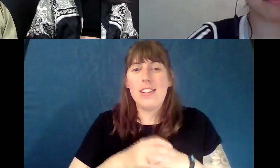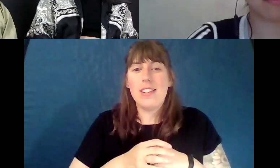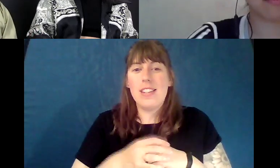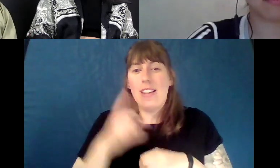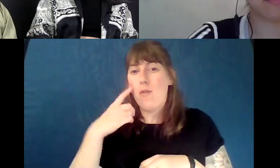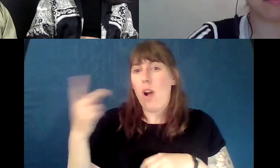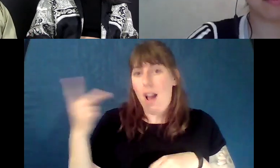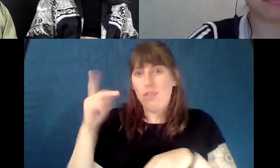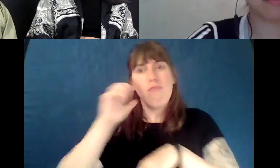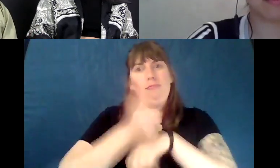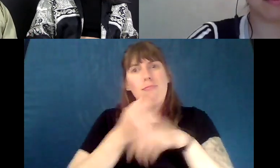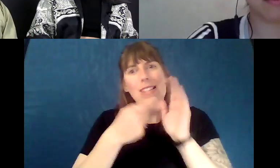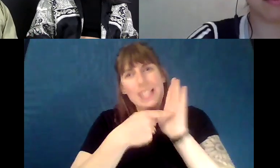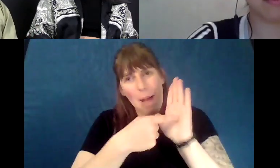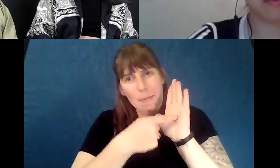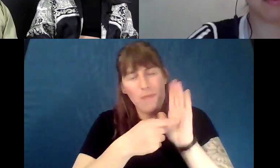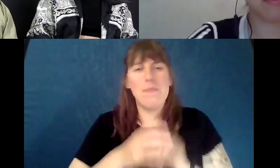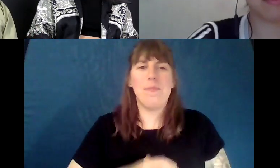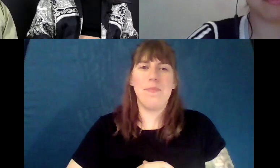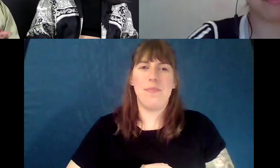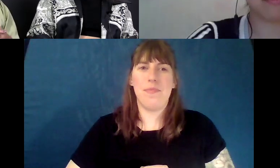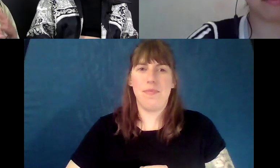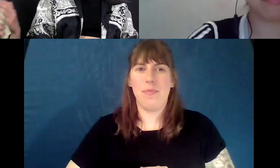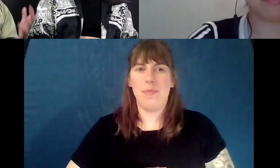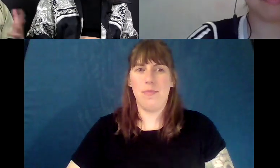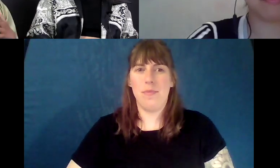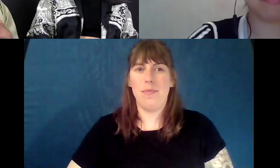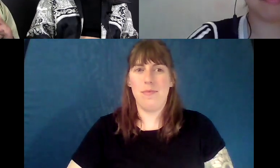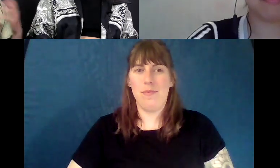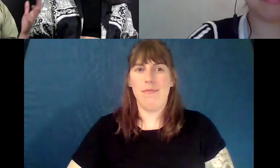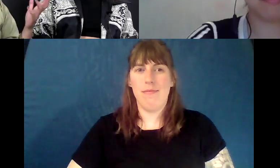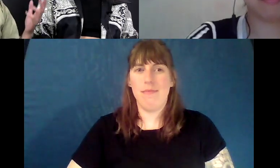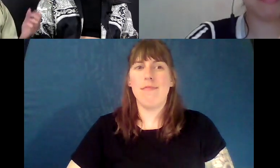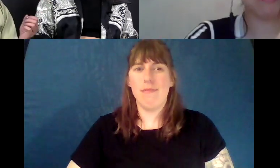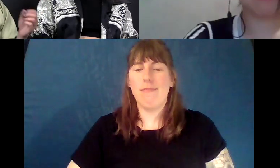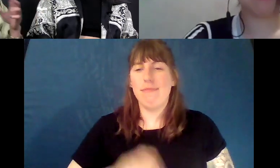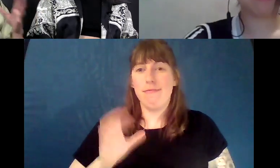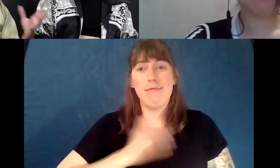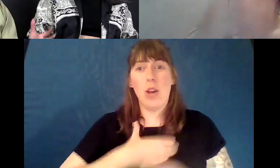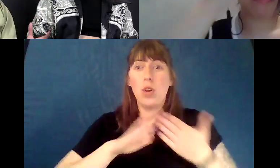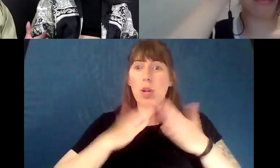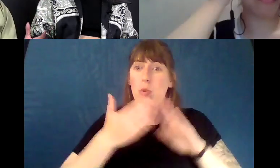know that, within our diasporic and migrant communities, it's kind of siloed in some ways,